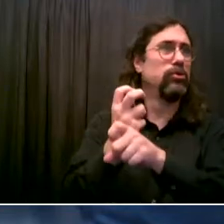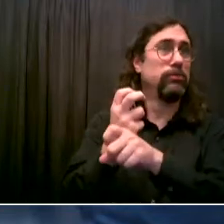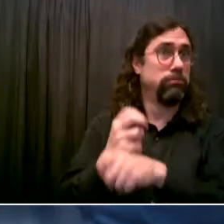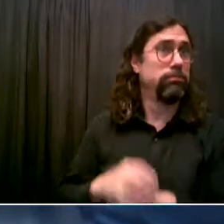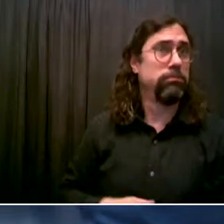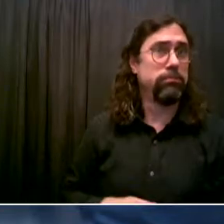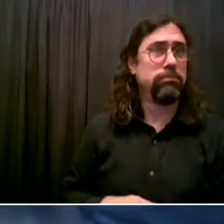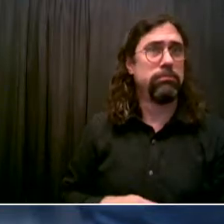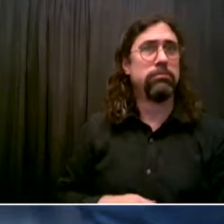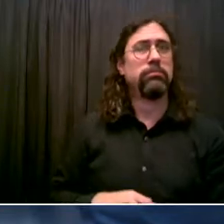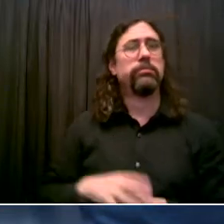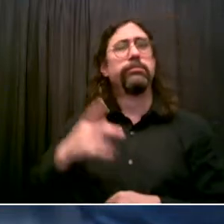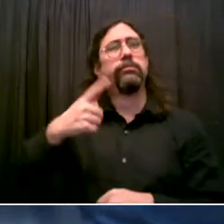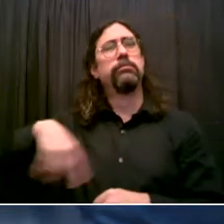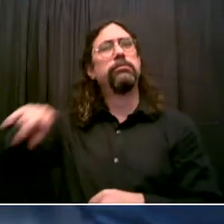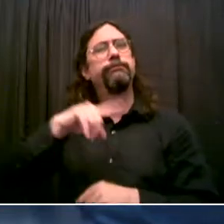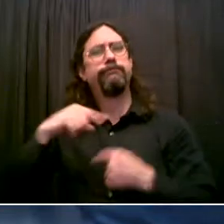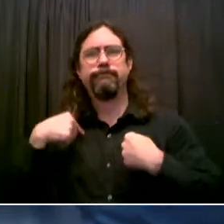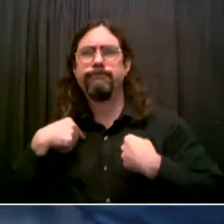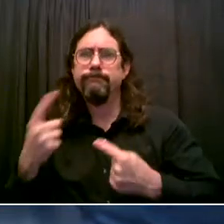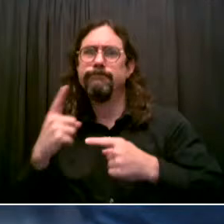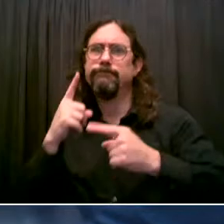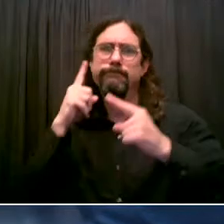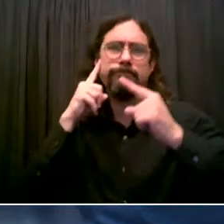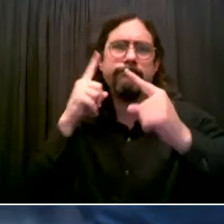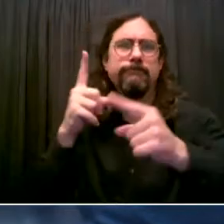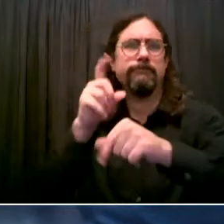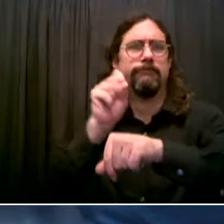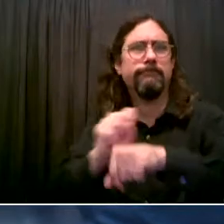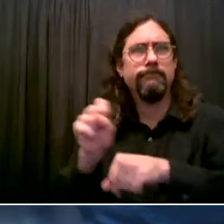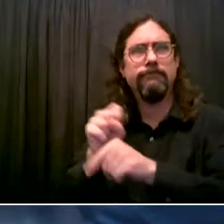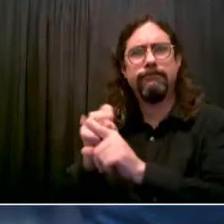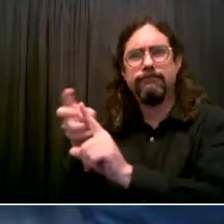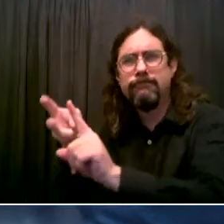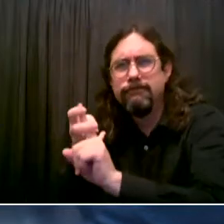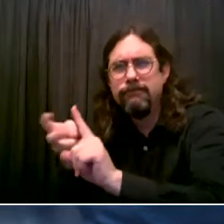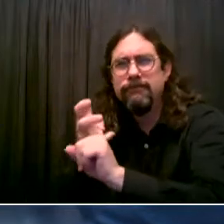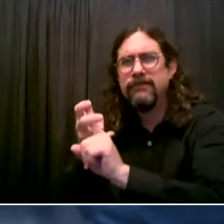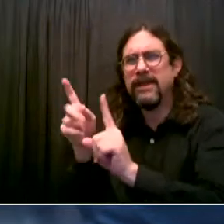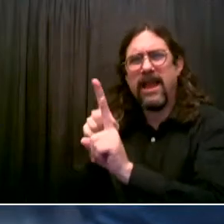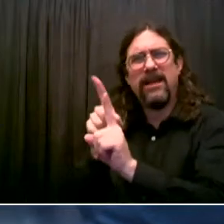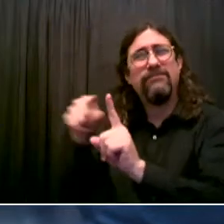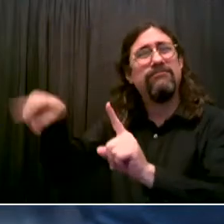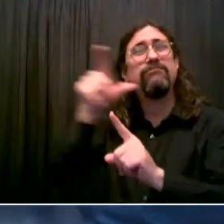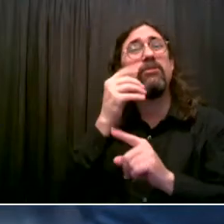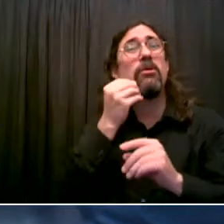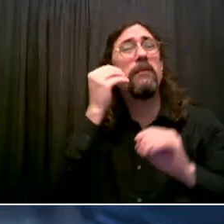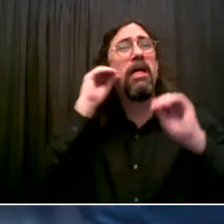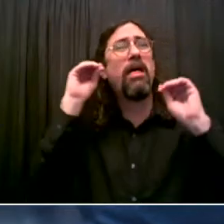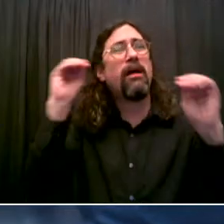DURIG NTHE PANDEMIC, WE FOUND STRATEGIES TO USE FOR EXTENSIVE